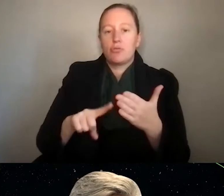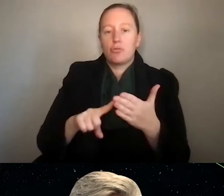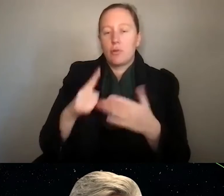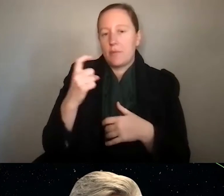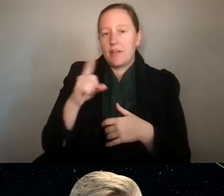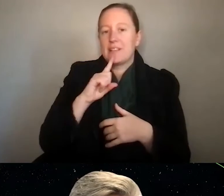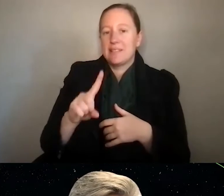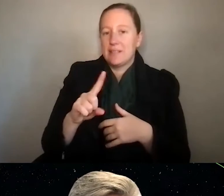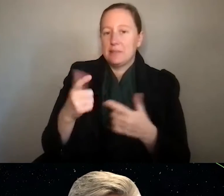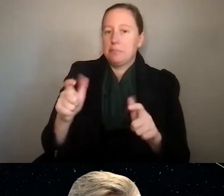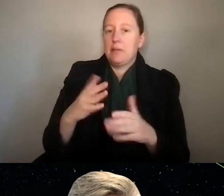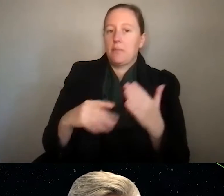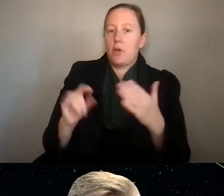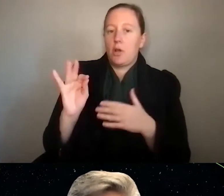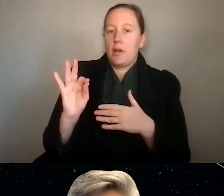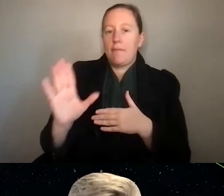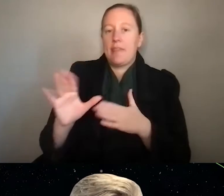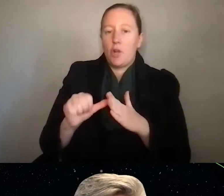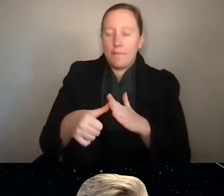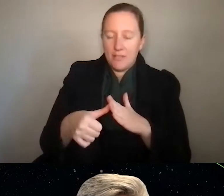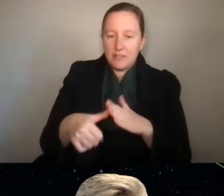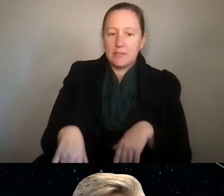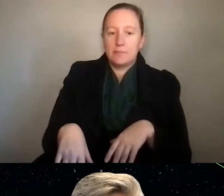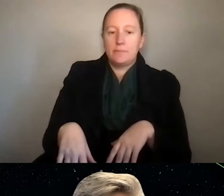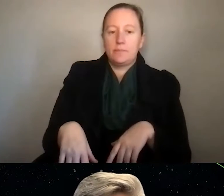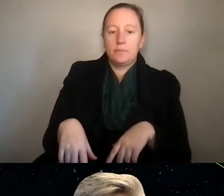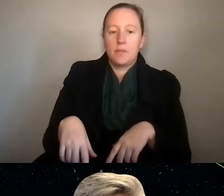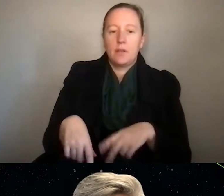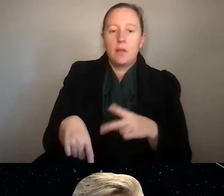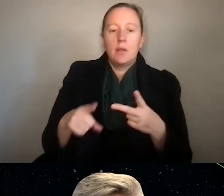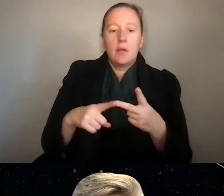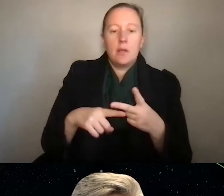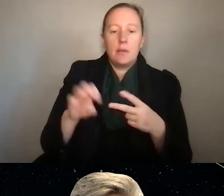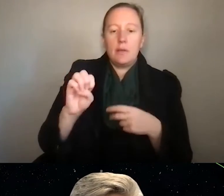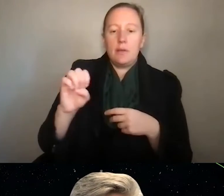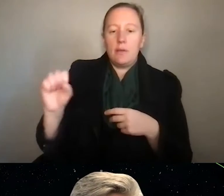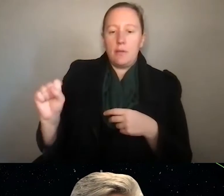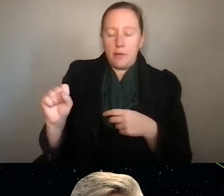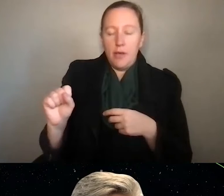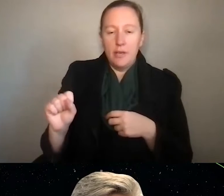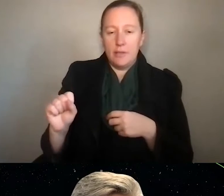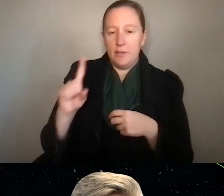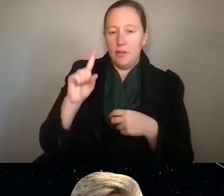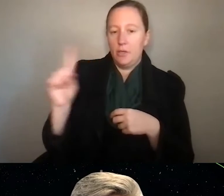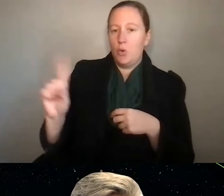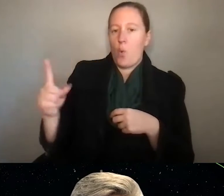really a big part of their emphasis and even EES, where I am at.